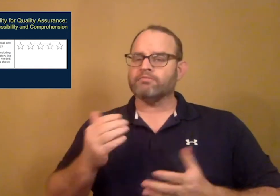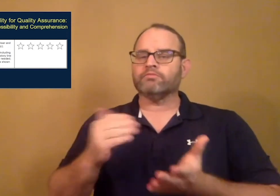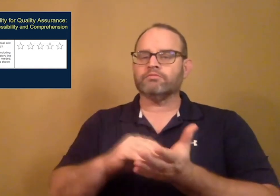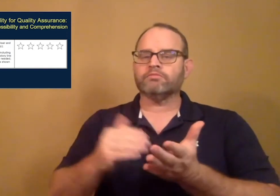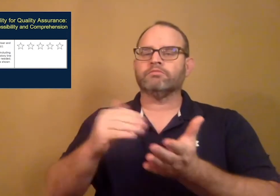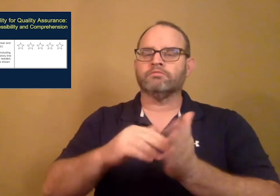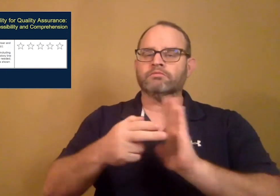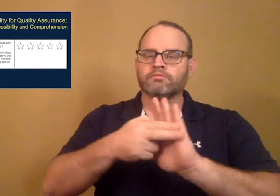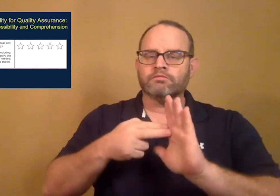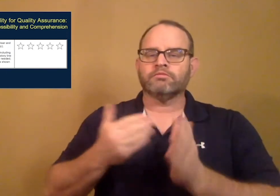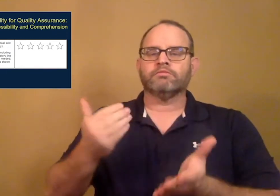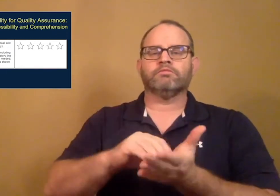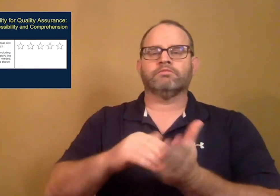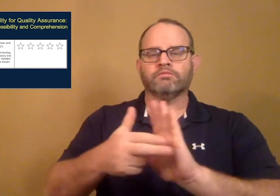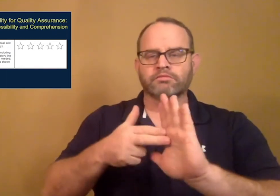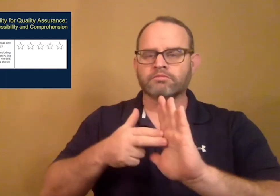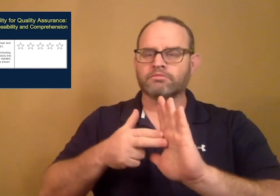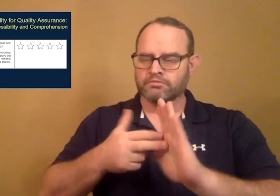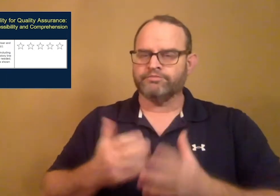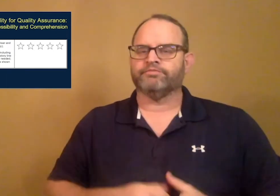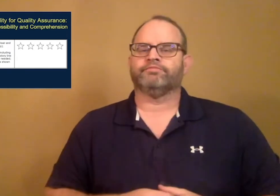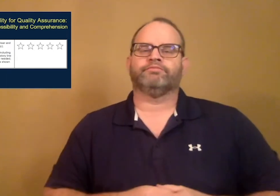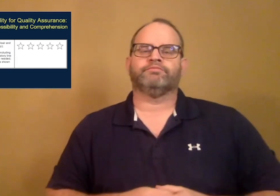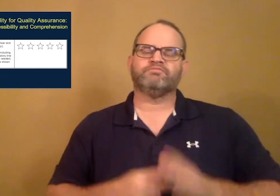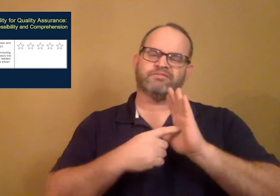They also need occasional noun identifications for the same things to maintain association and relevance.